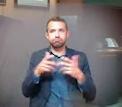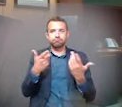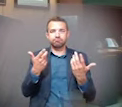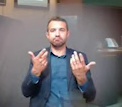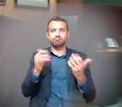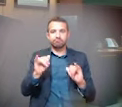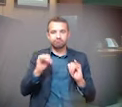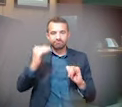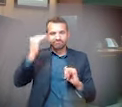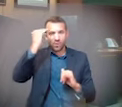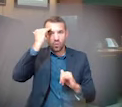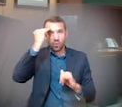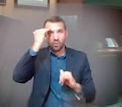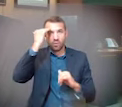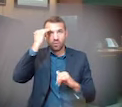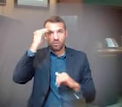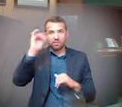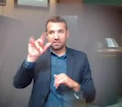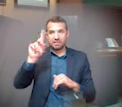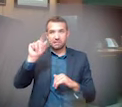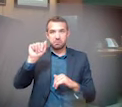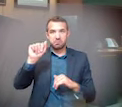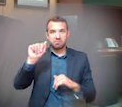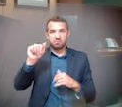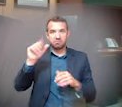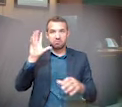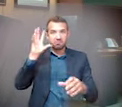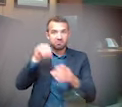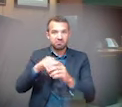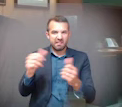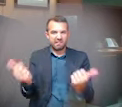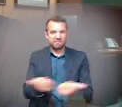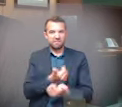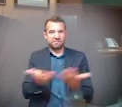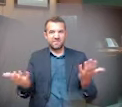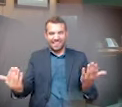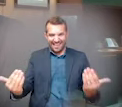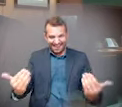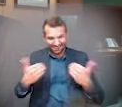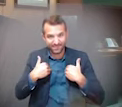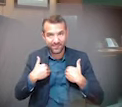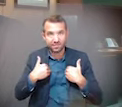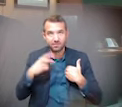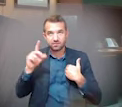of the way that disability surrounds all of us, but certainly me, in that I am a person with a disability, but